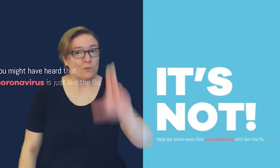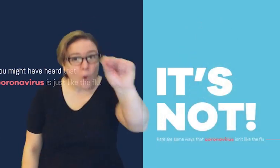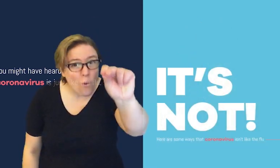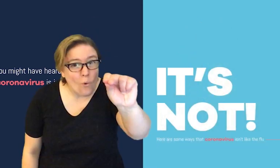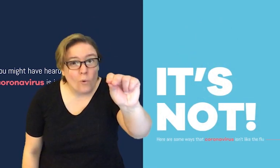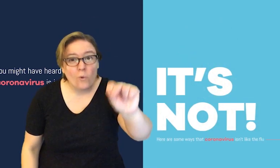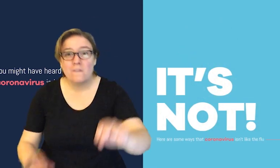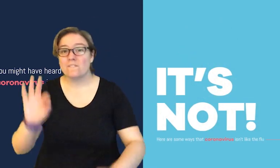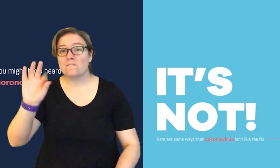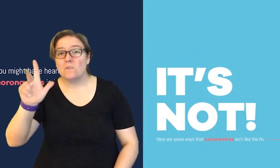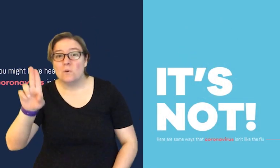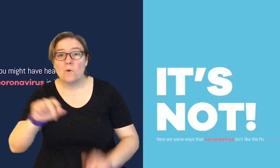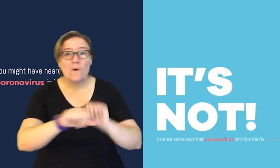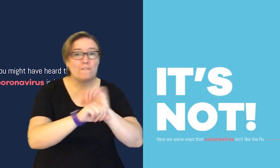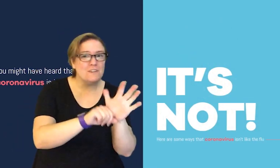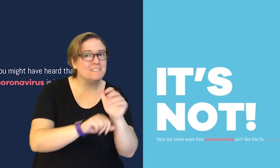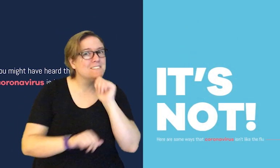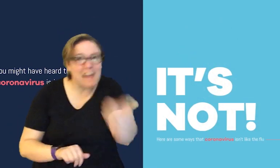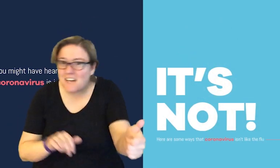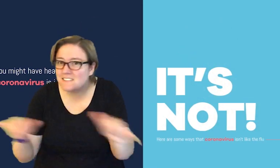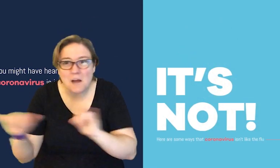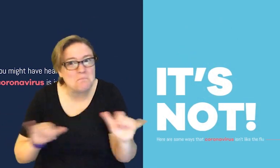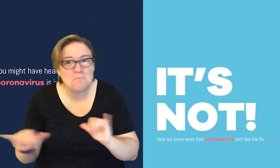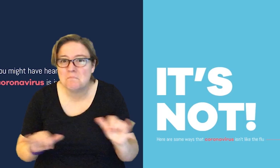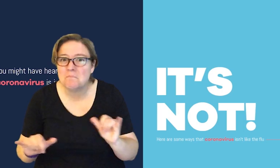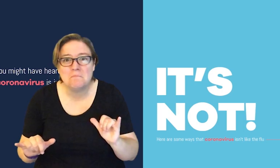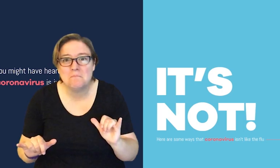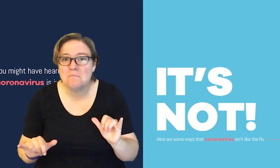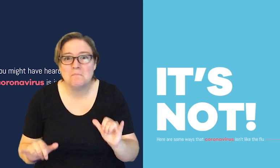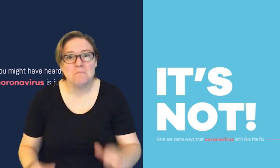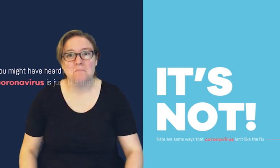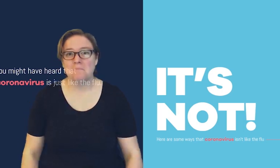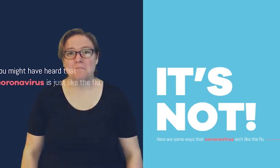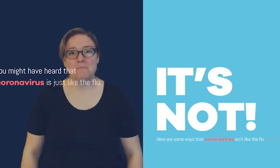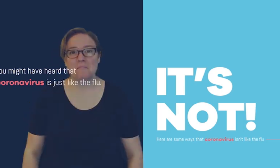It is not! Flu and the coronavirus are not the same.